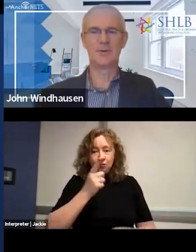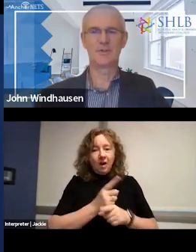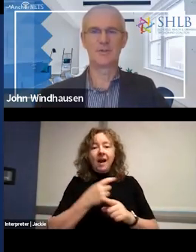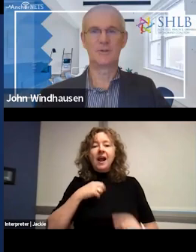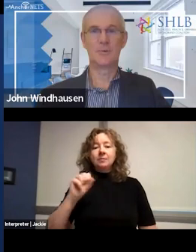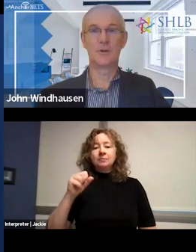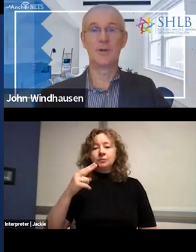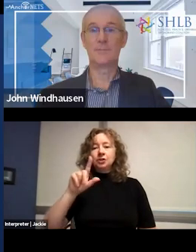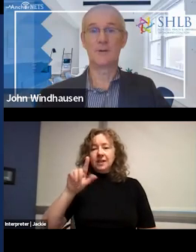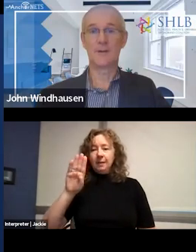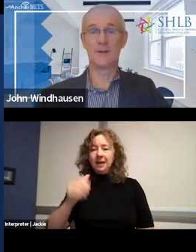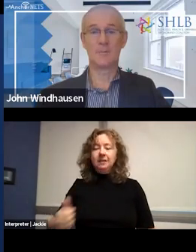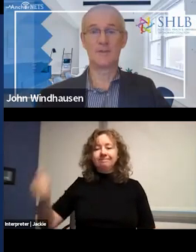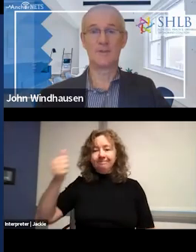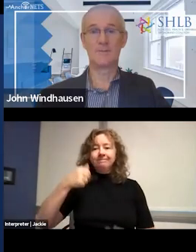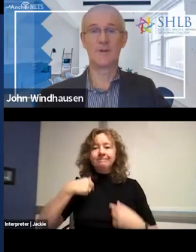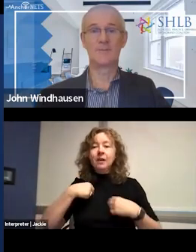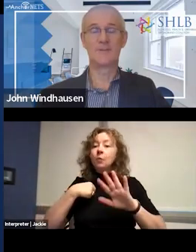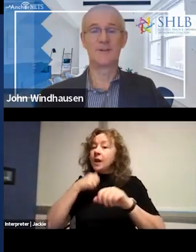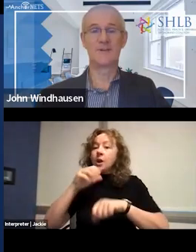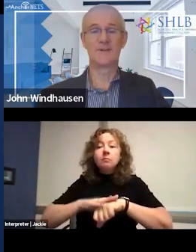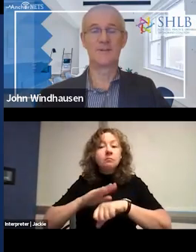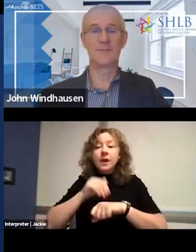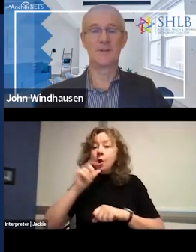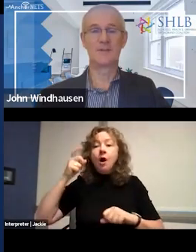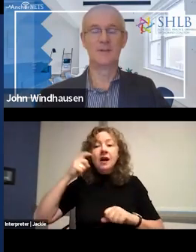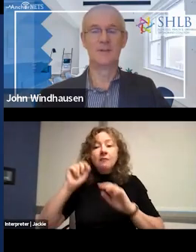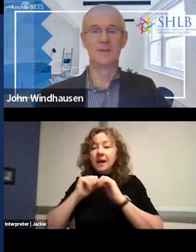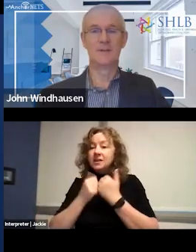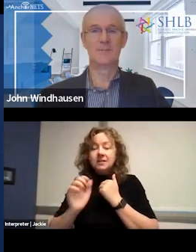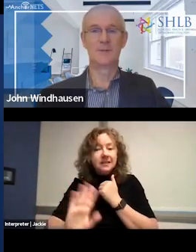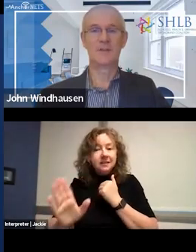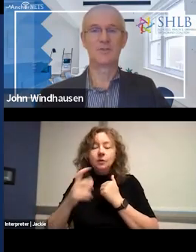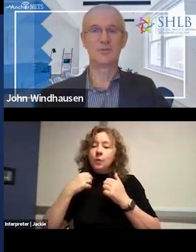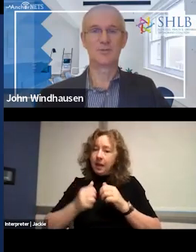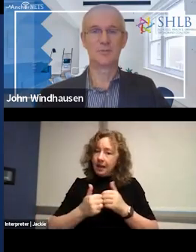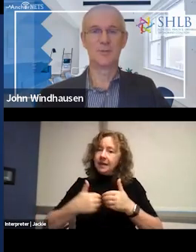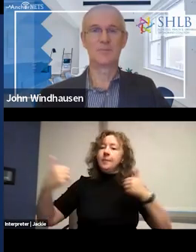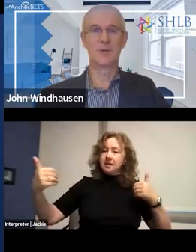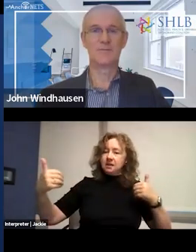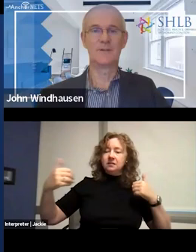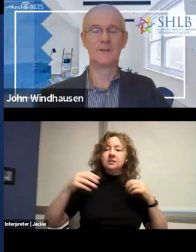John Windhausen: as you mentioned, I head up the Shelby Coalition. We are not part of the Government. We are an independent.